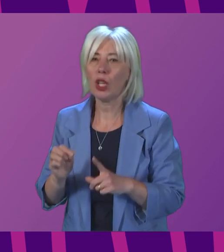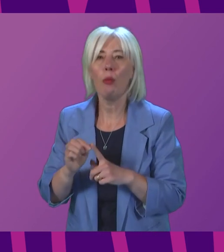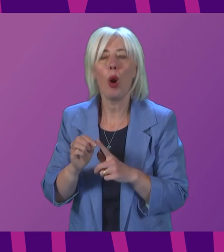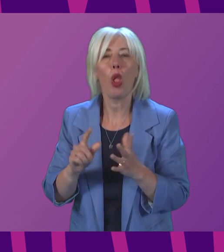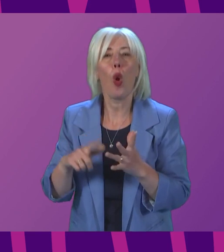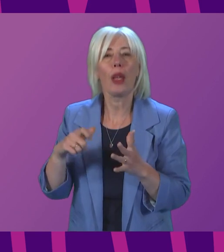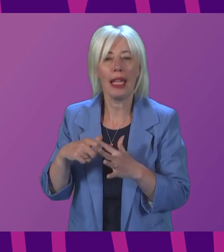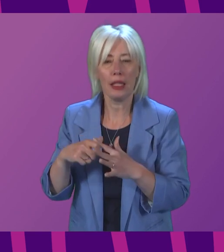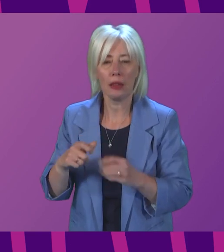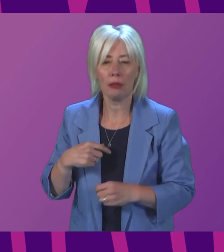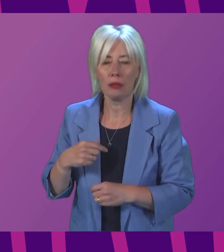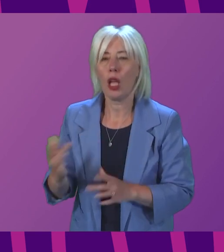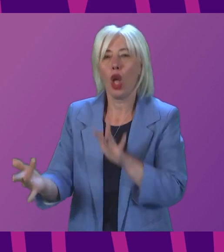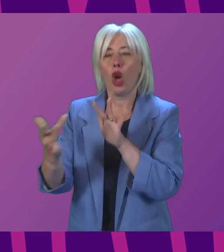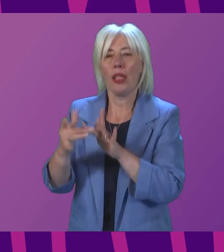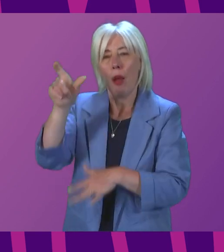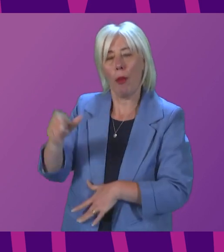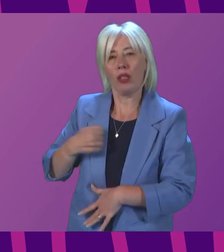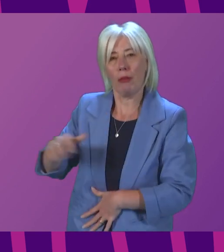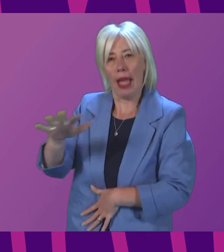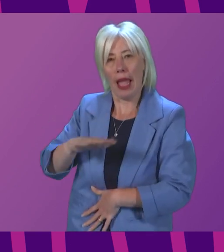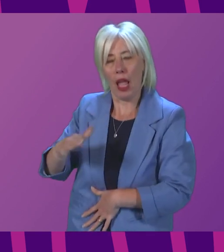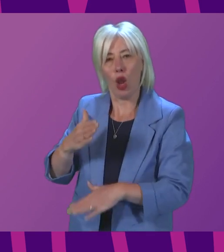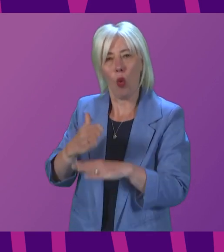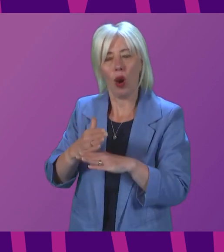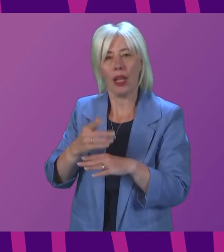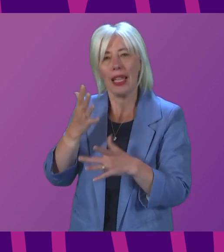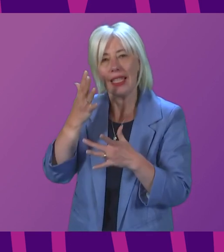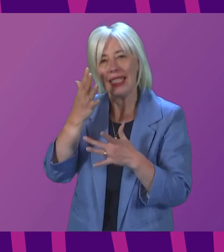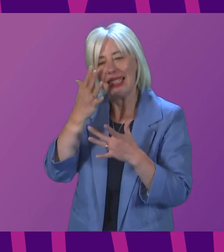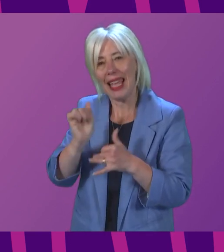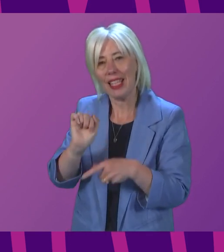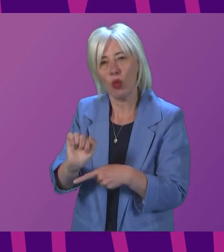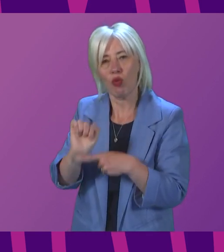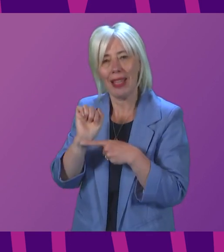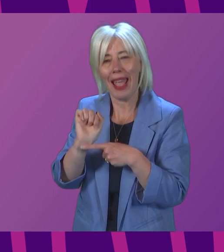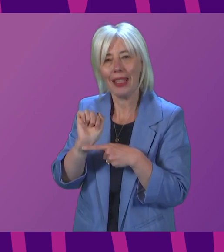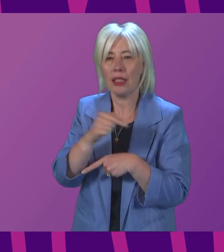I have been contacted by constituents who work in test and protect in NHS Greater Glasgow and Clyde.